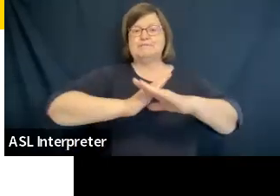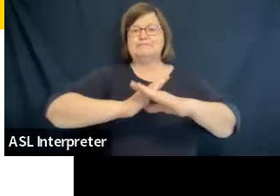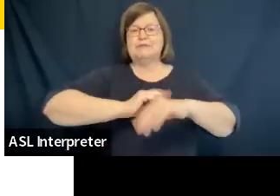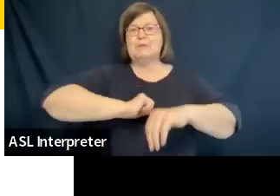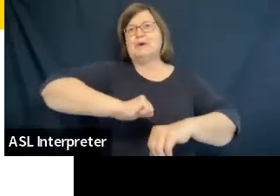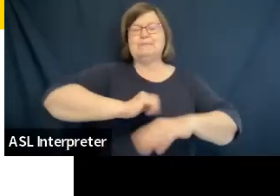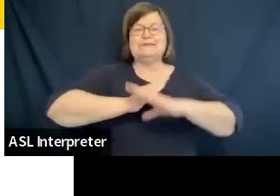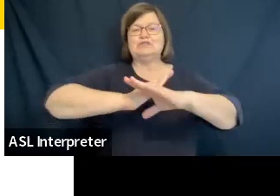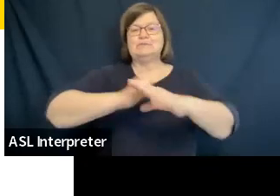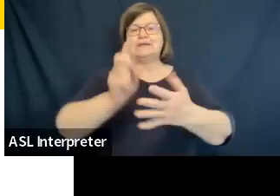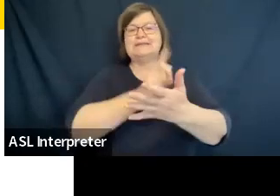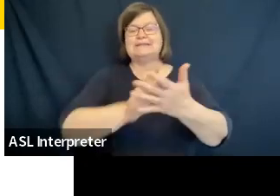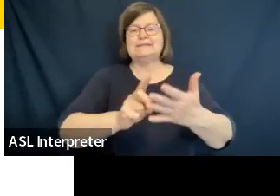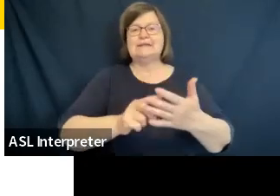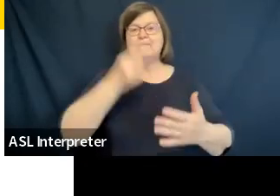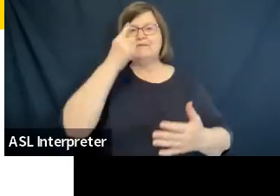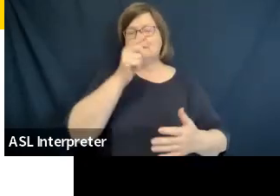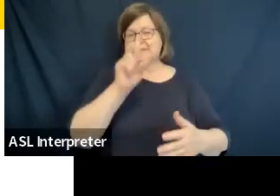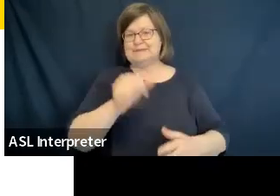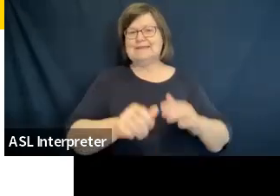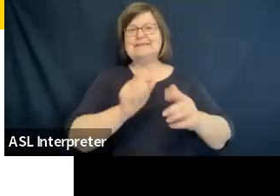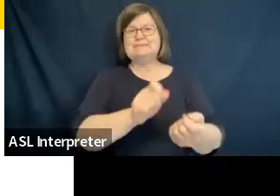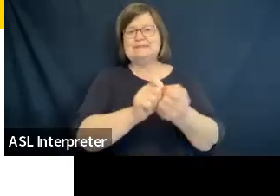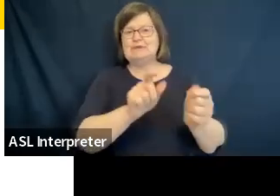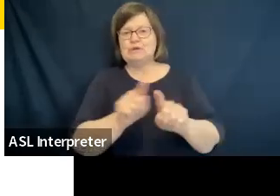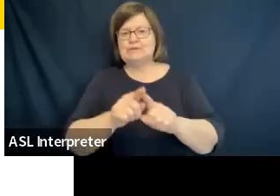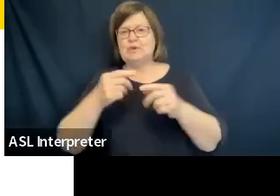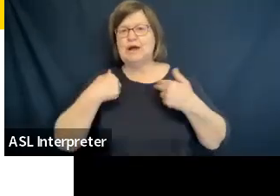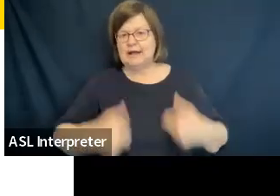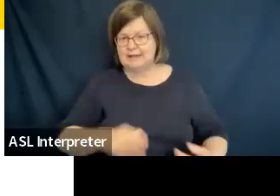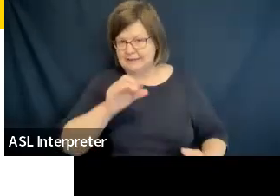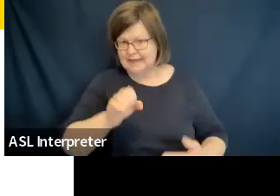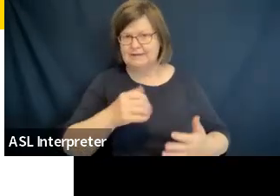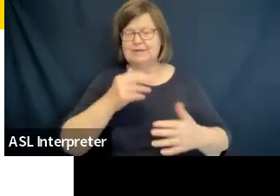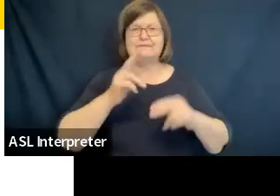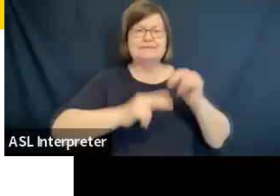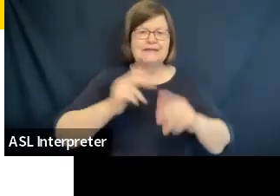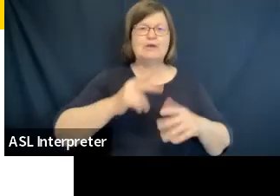the basis of disability, specifically also in healthcare facilities, programs and activities.